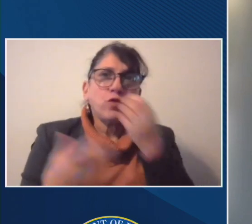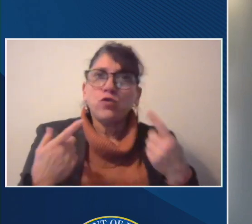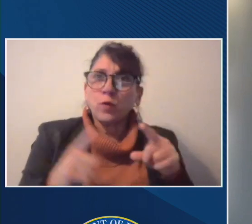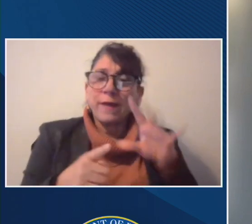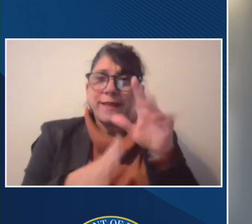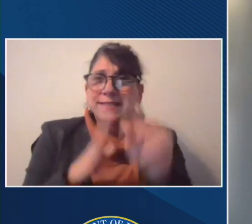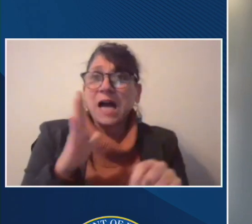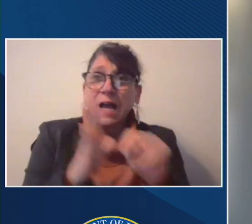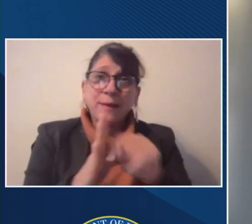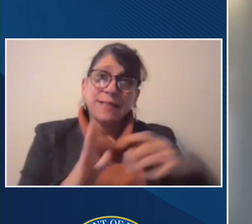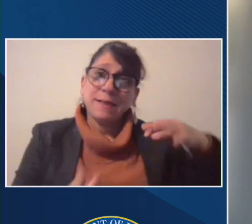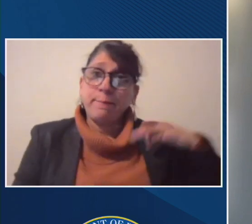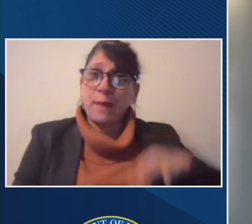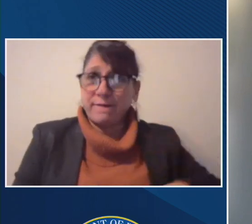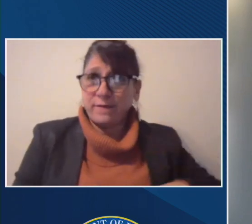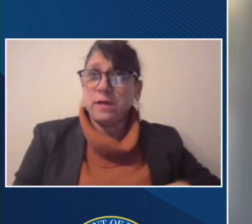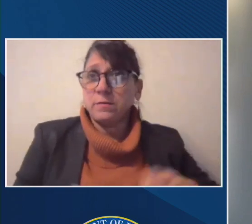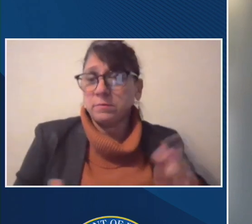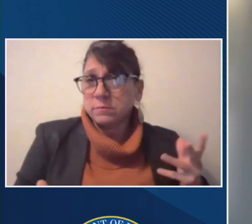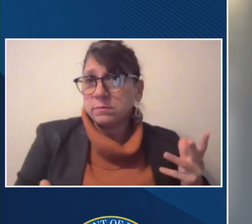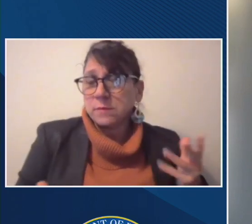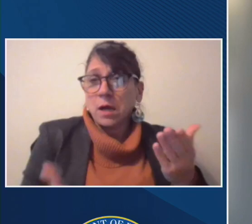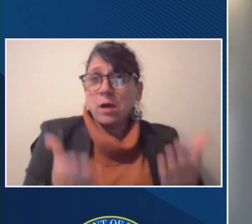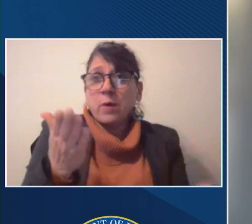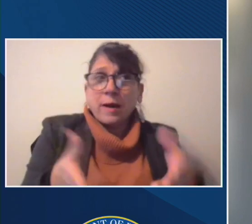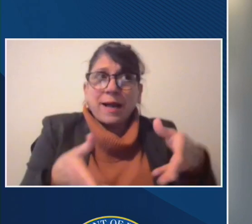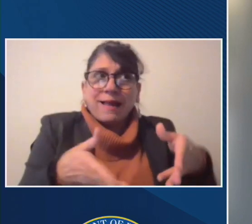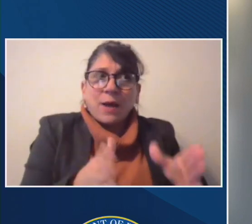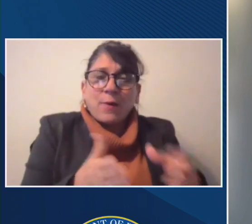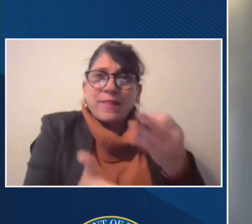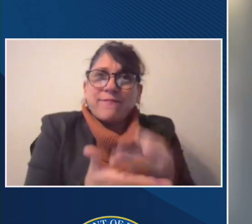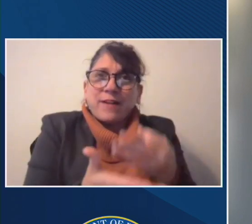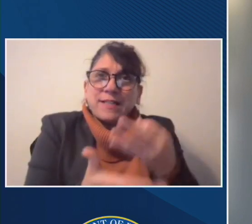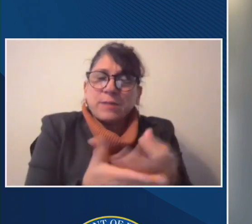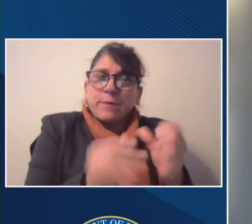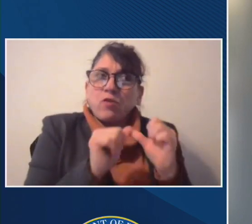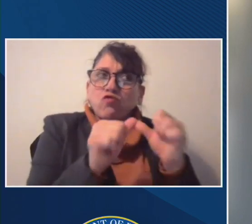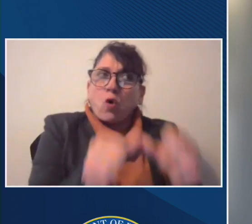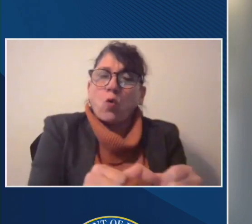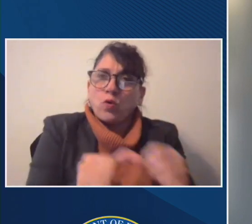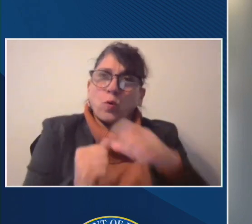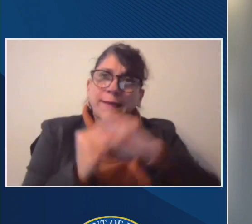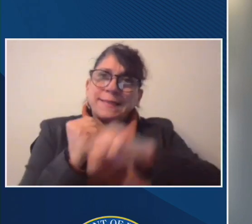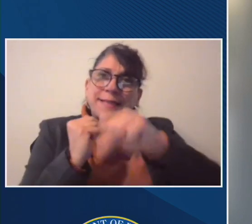benefit. So perhaps allowing the funds to be rolled or extending the amount of time